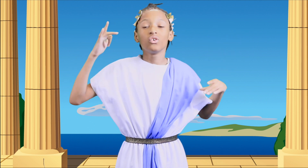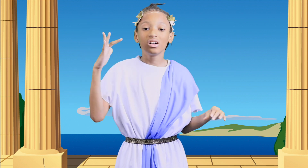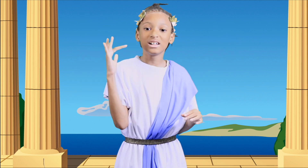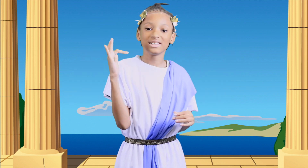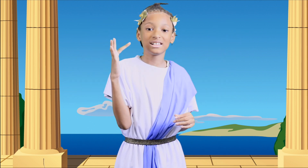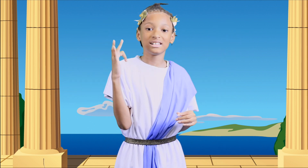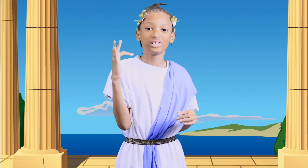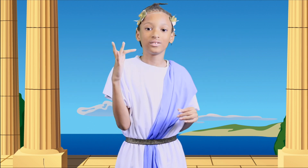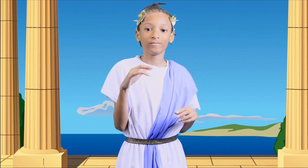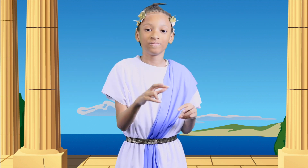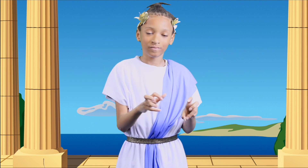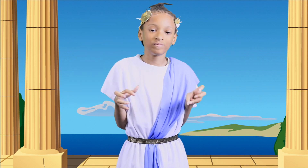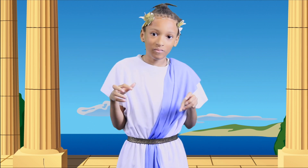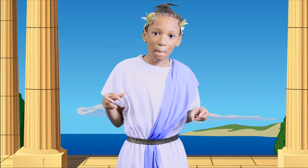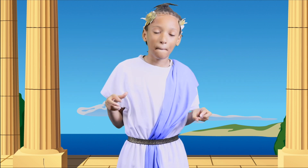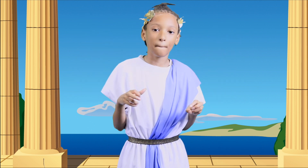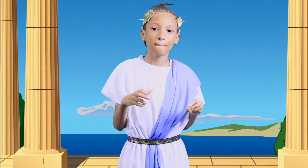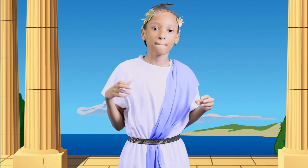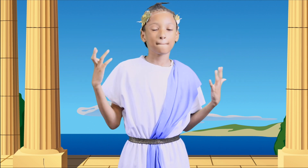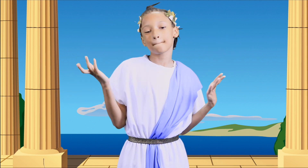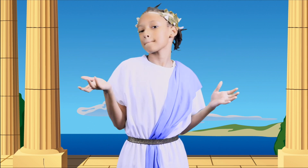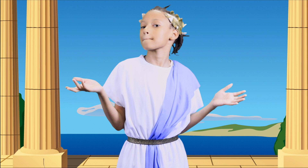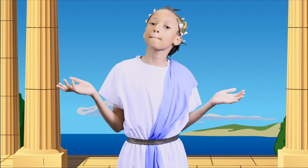Why? Because of greed.